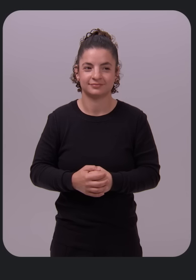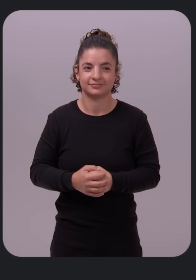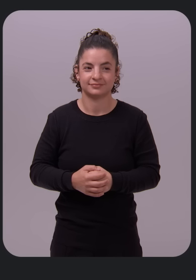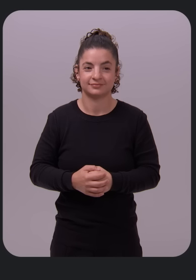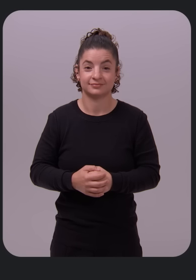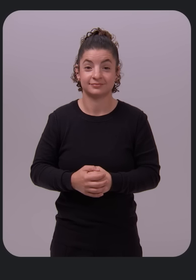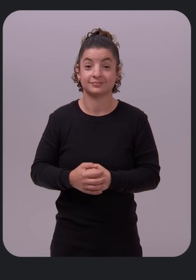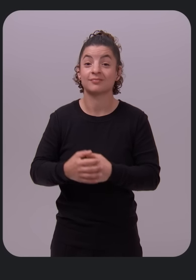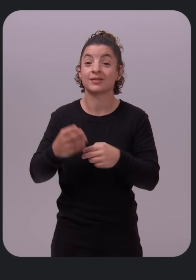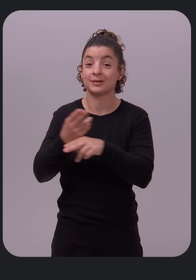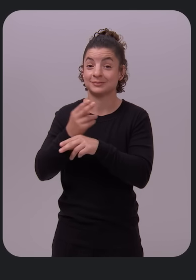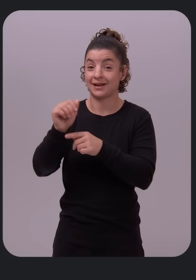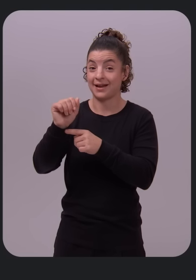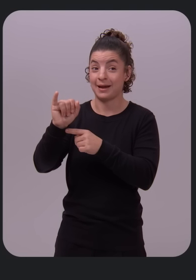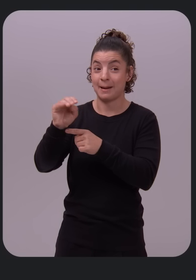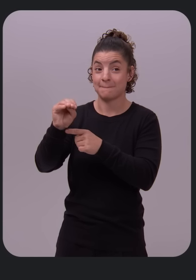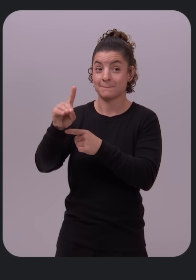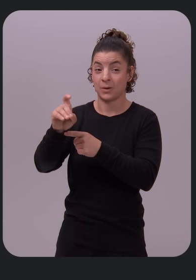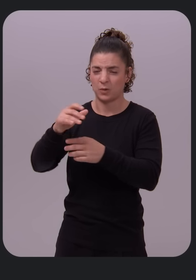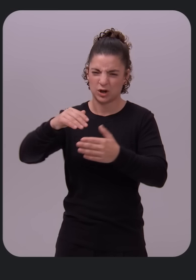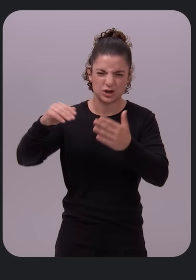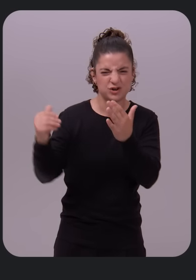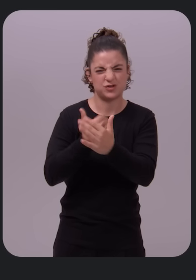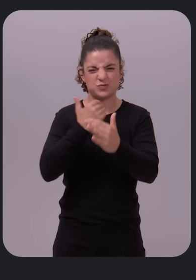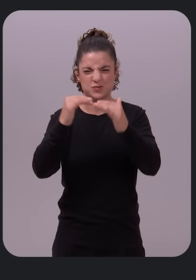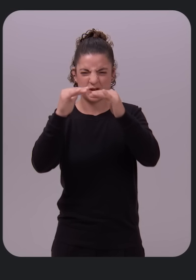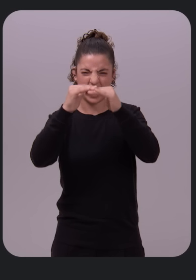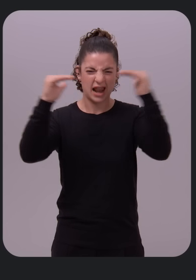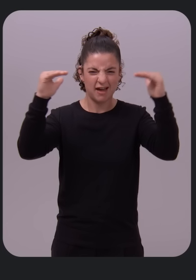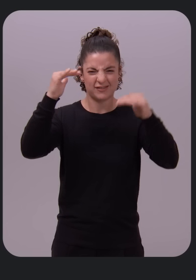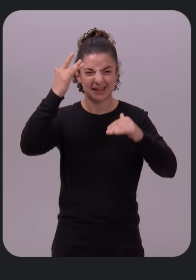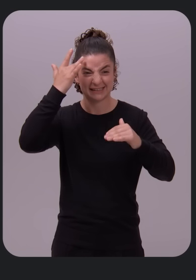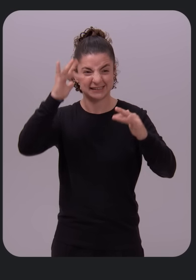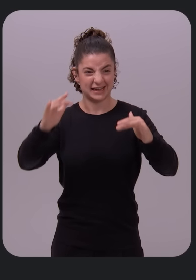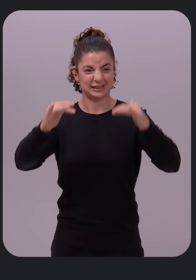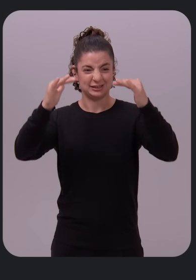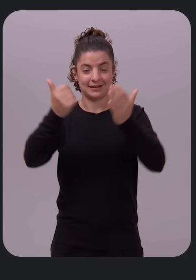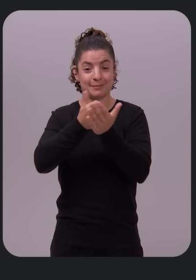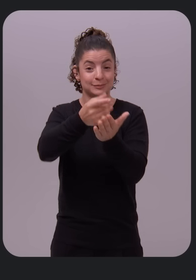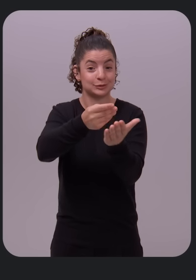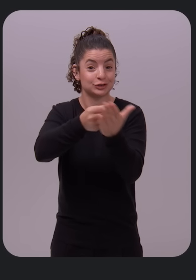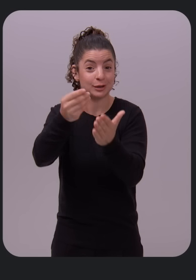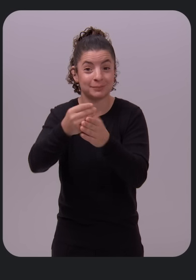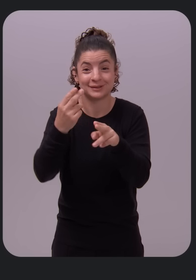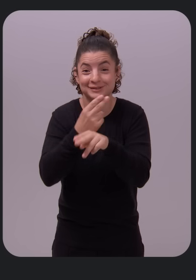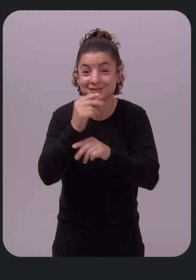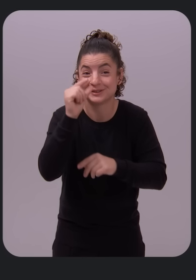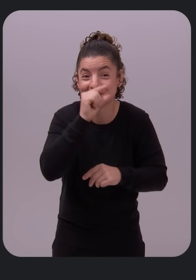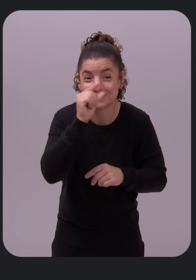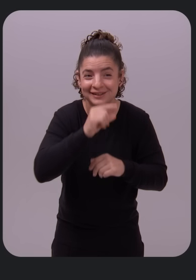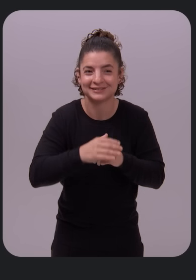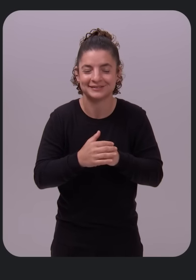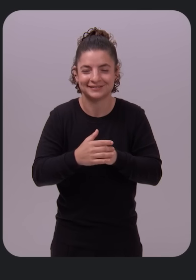With AI Mode, we are bringing a new level of intelligence to help you shop with Google.